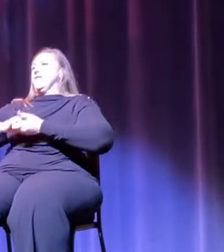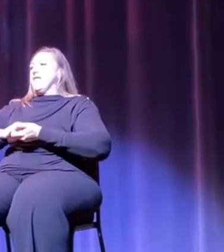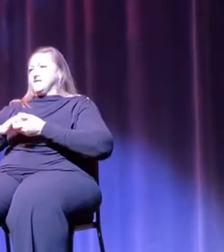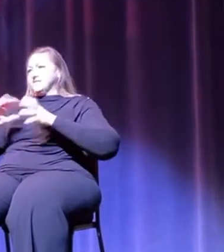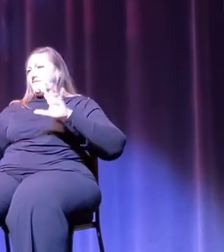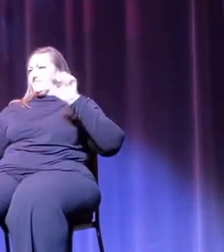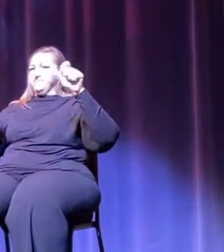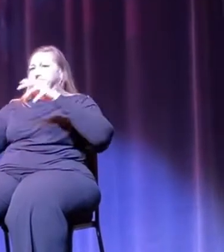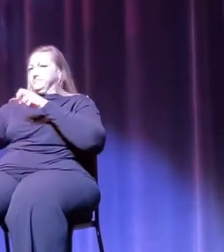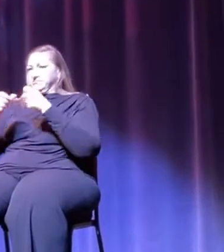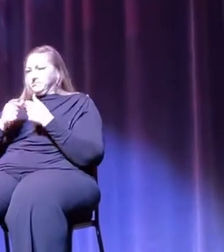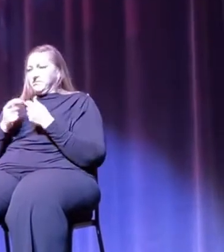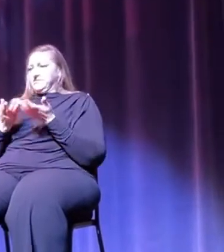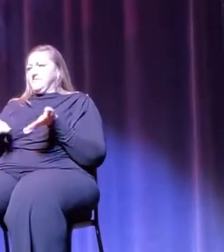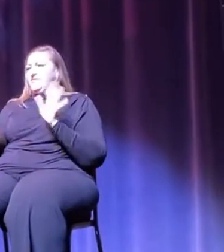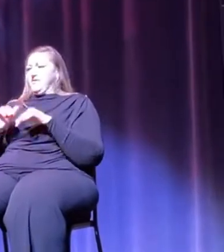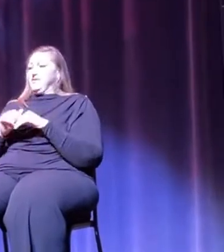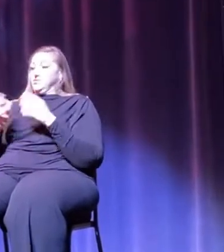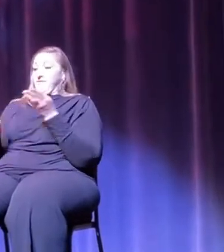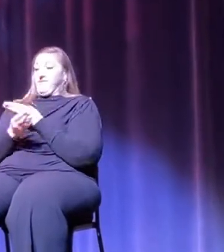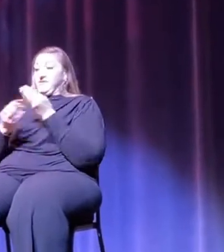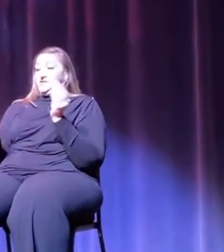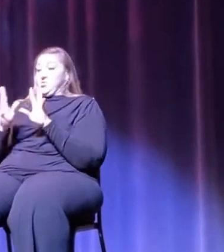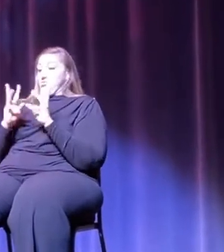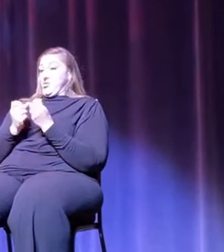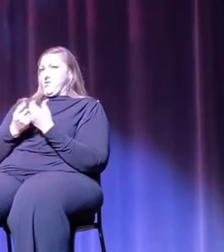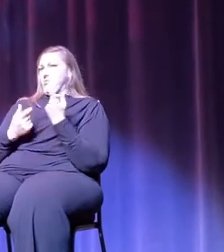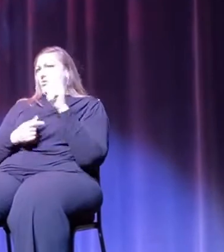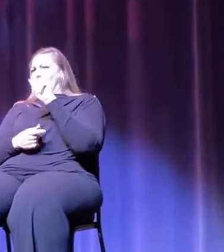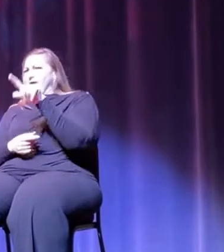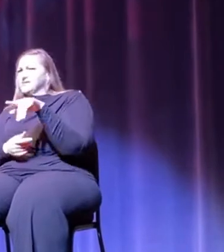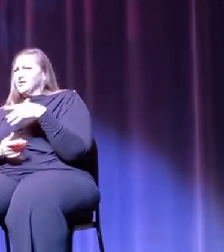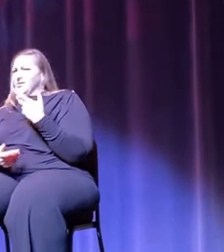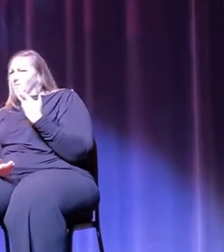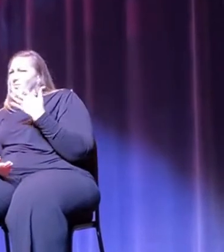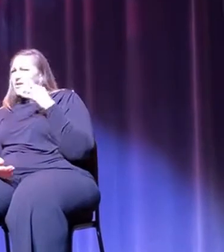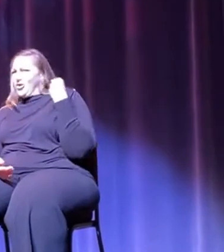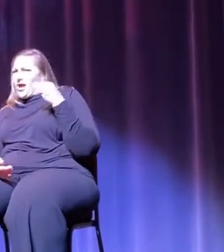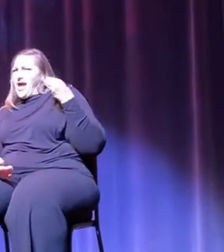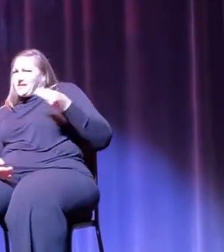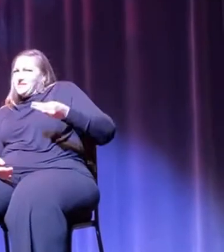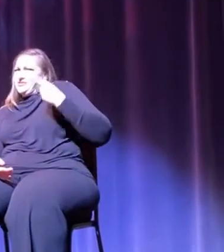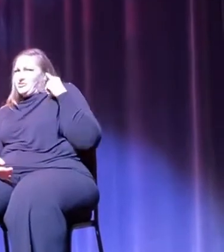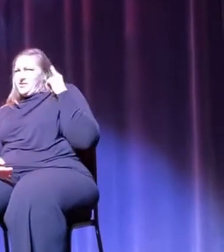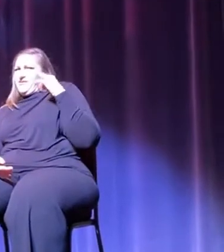and I think huiying knows when I facilitate a workshop, one of my questions is like, oh, what do your ancestors think of this?